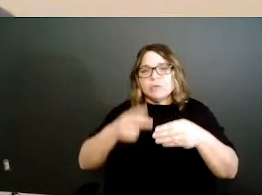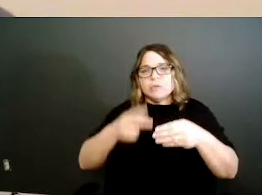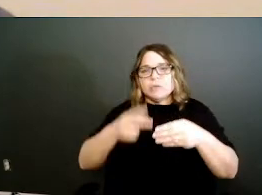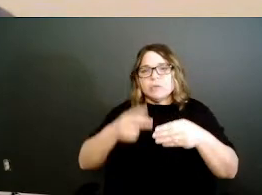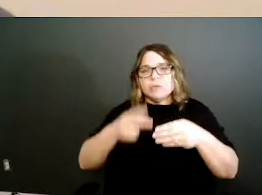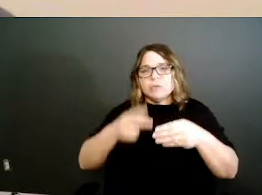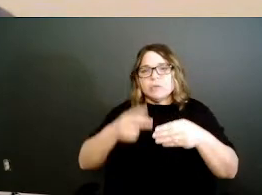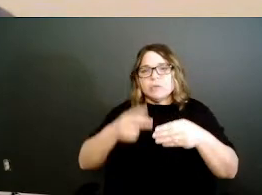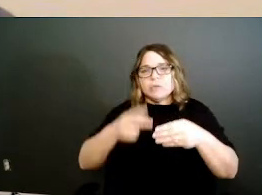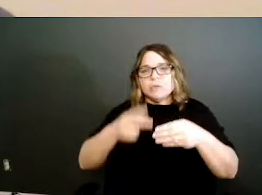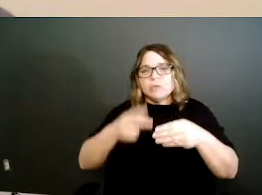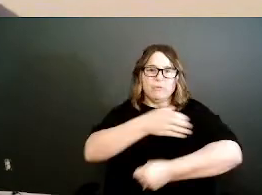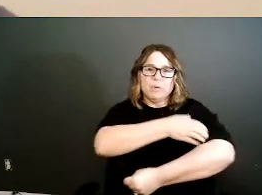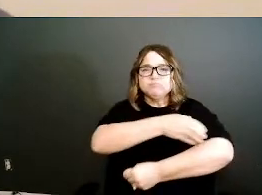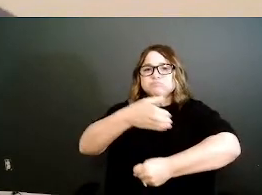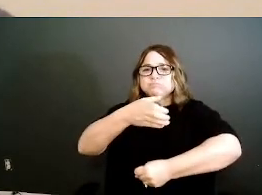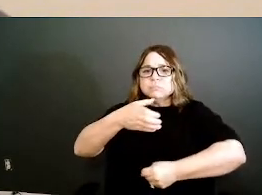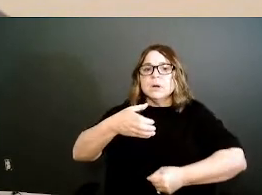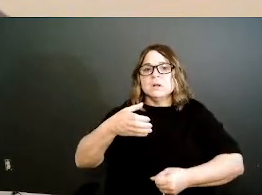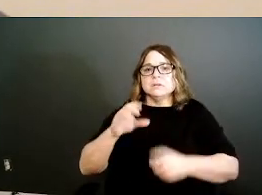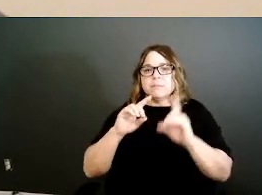AND WHEN THE PEOPLE TAKE TO THE STREETS AND PROTEST, WHAT WILL WE GET? MORE OF THE SAME THEN, TOO?